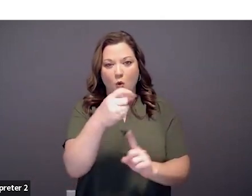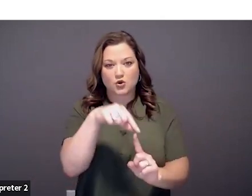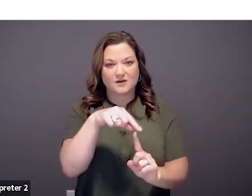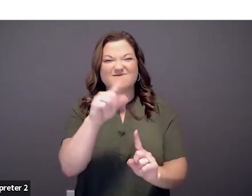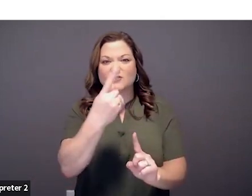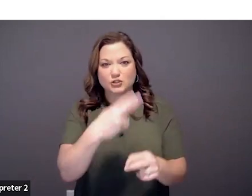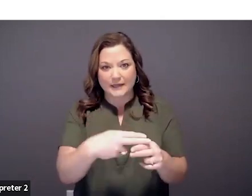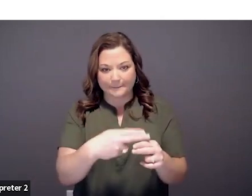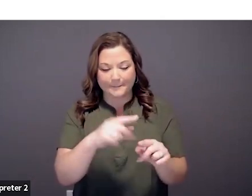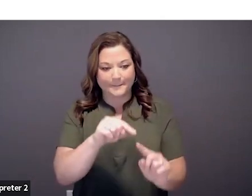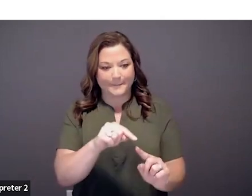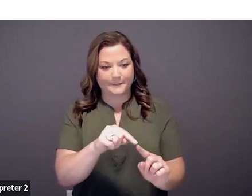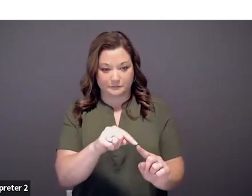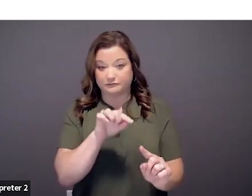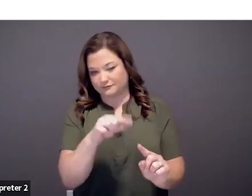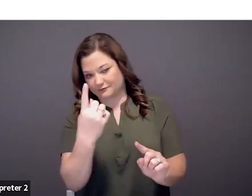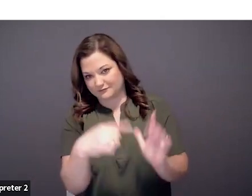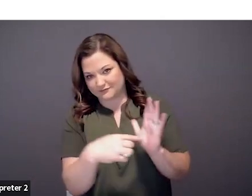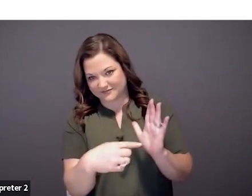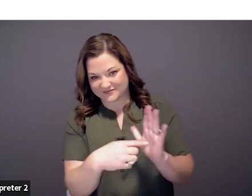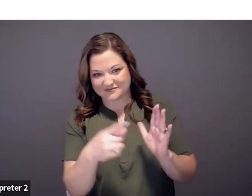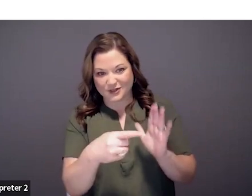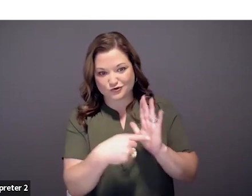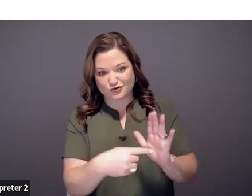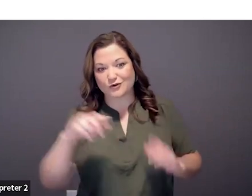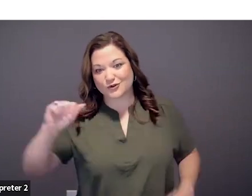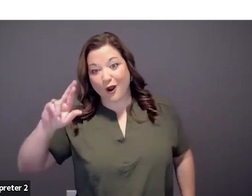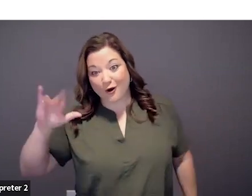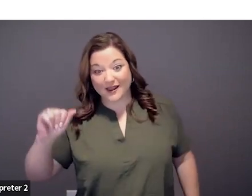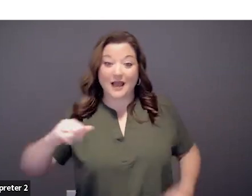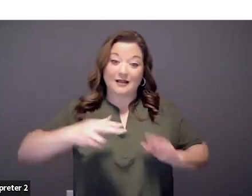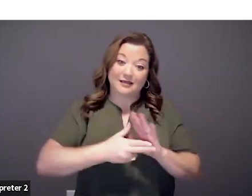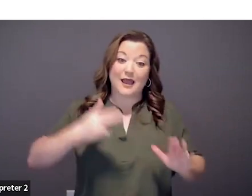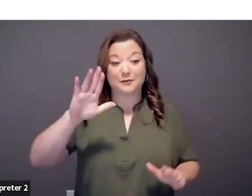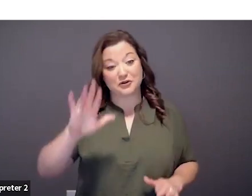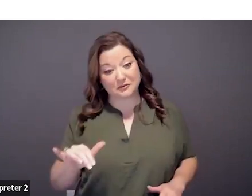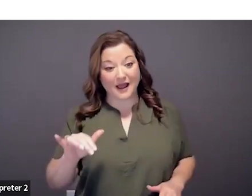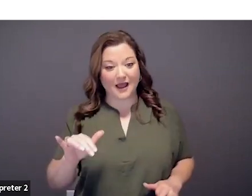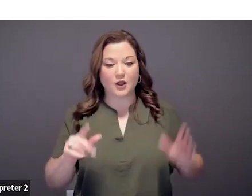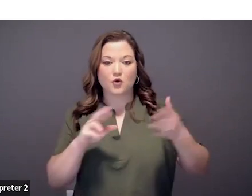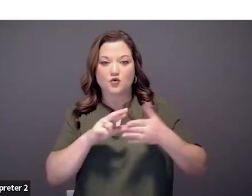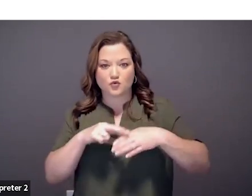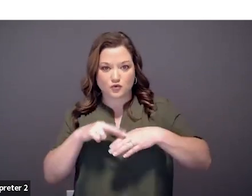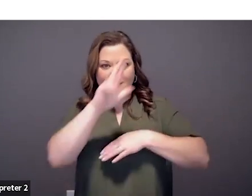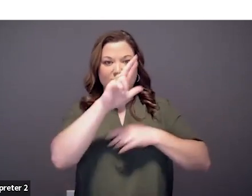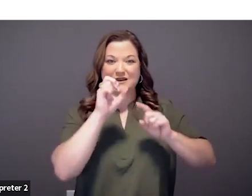Then in this example, I also show that it has an ARIA-labelledby referencing back to the original label.